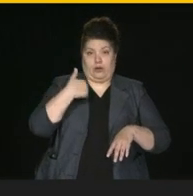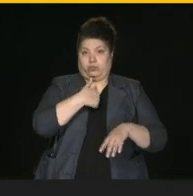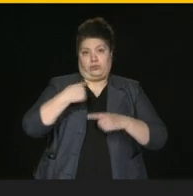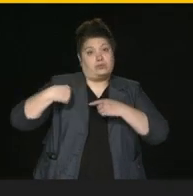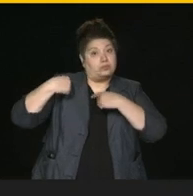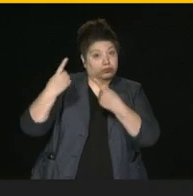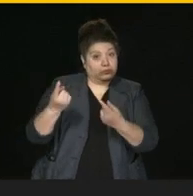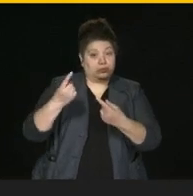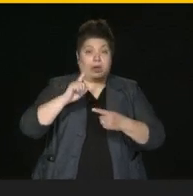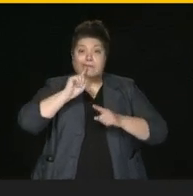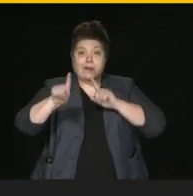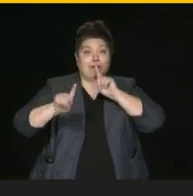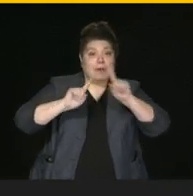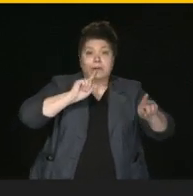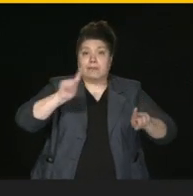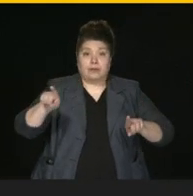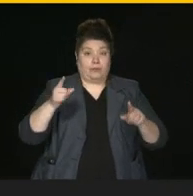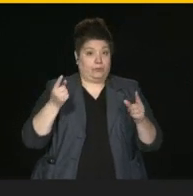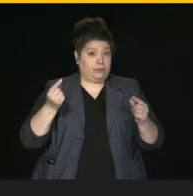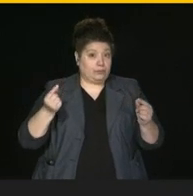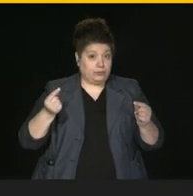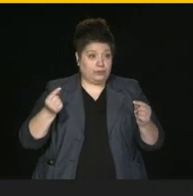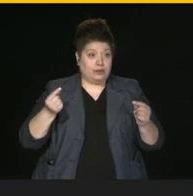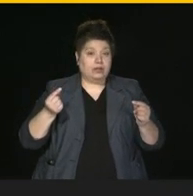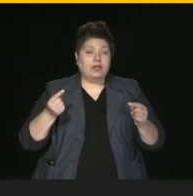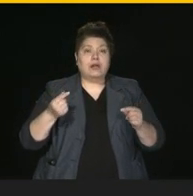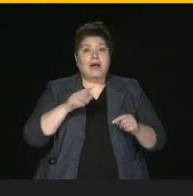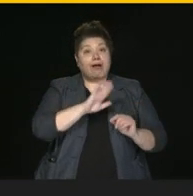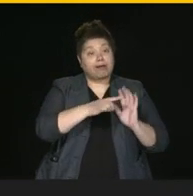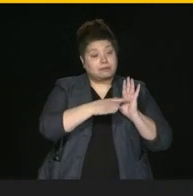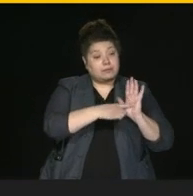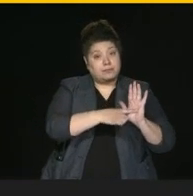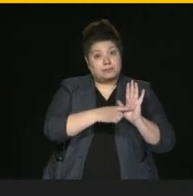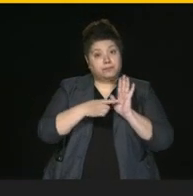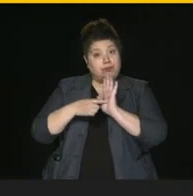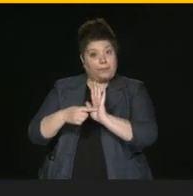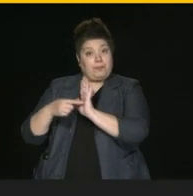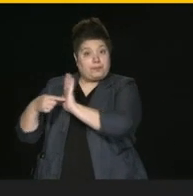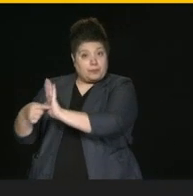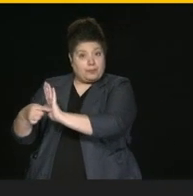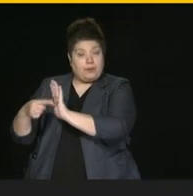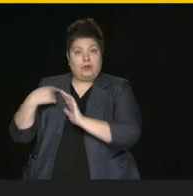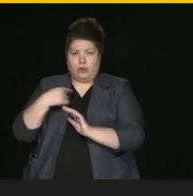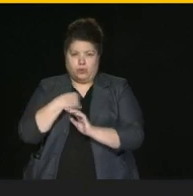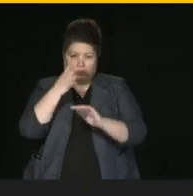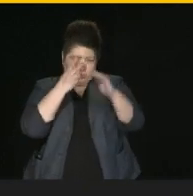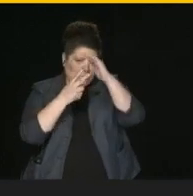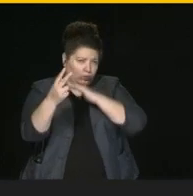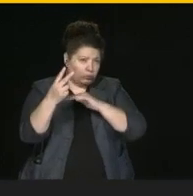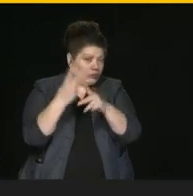THAT WE HAVE BEEN PUTTING IN PLACE TO DATE. A SERIES OF MODELS WERE